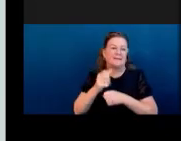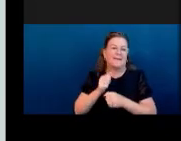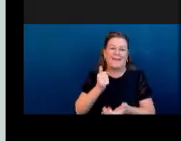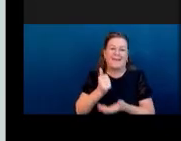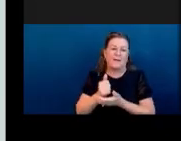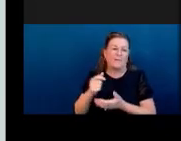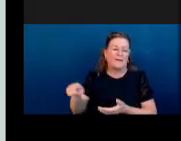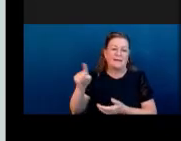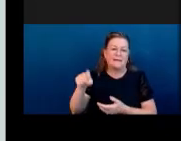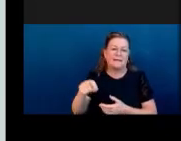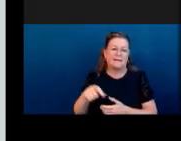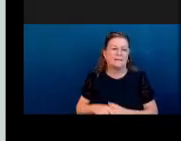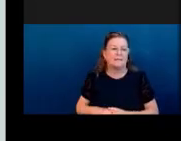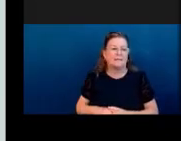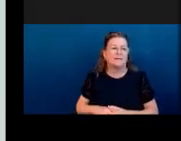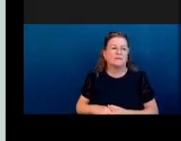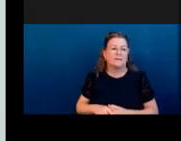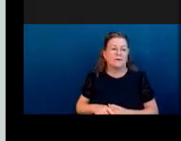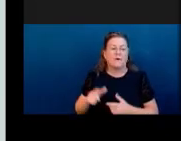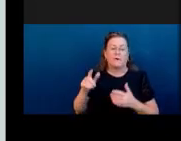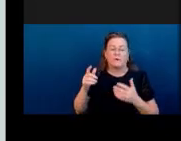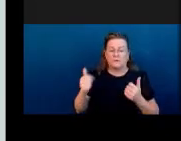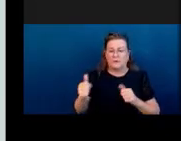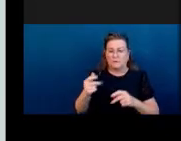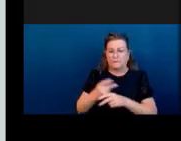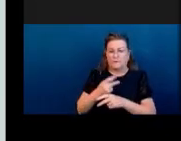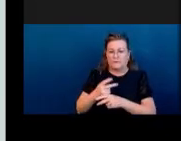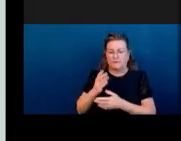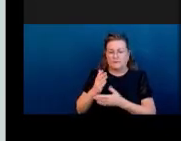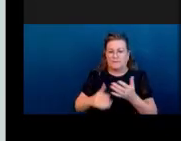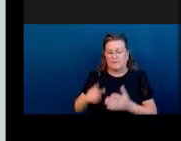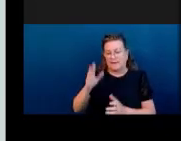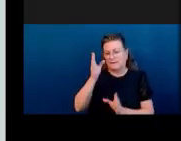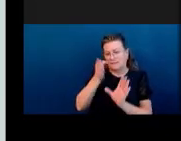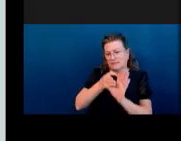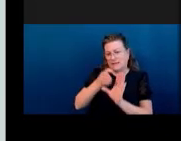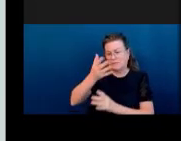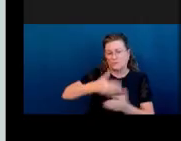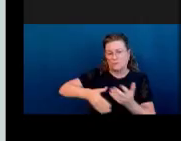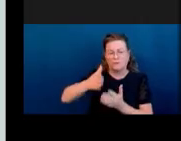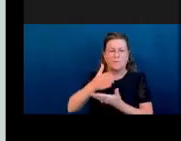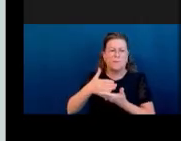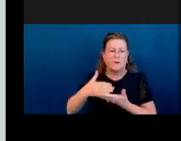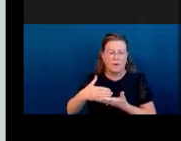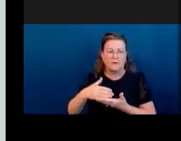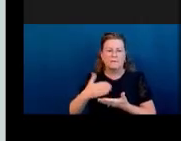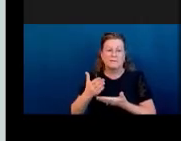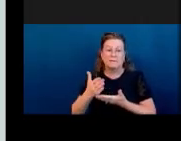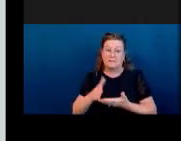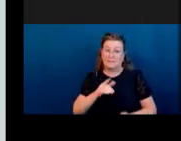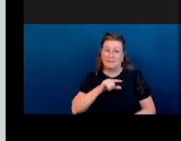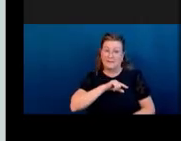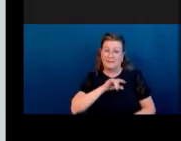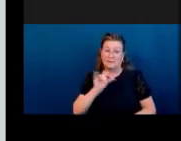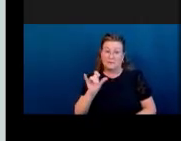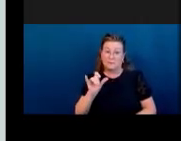needed. And so working through some of that psychosocial piece and some of the guilt too, is really important, but for a lot